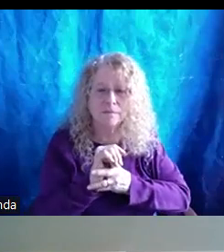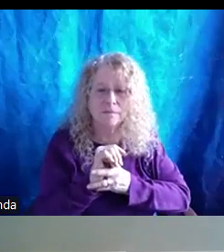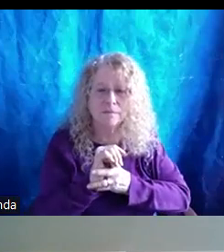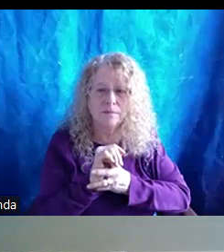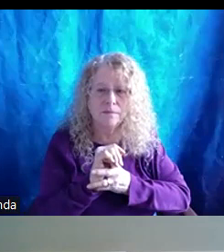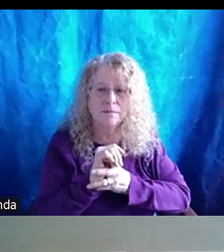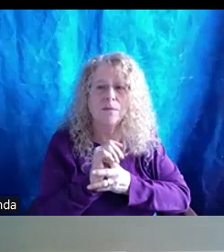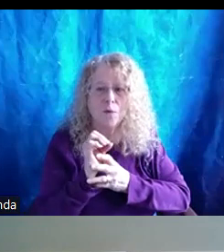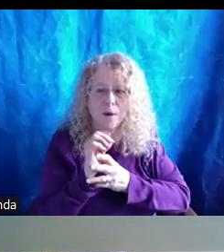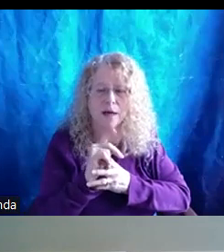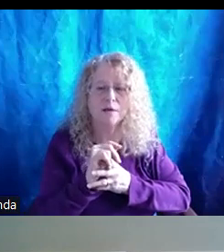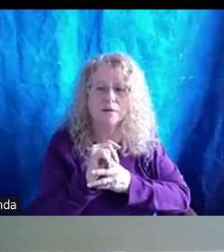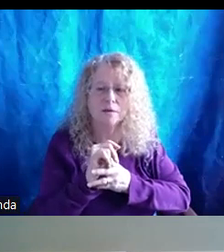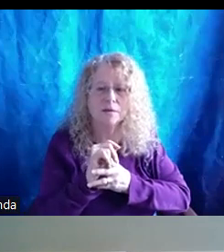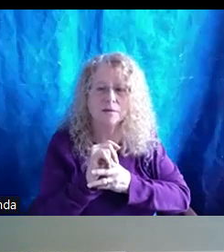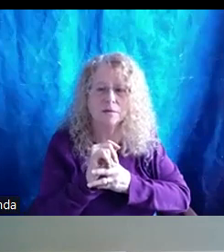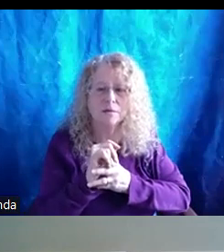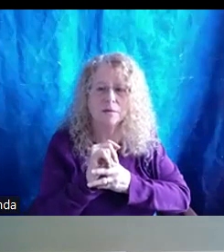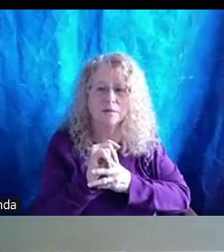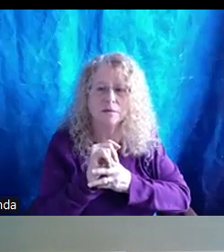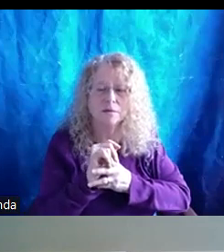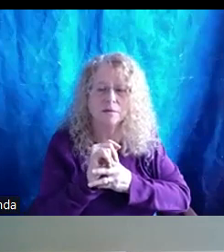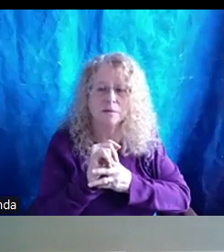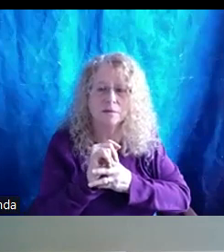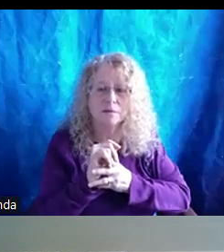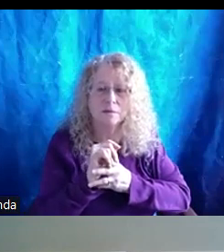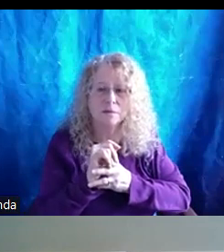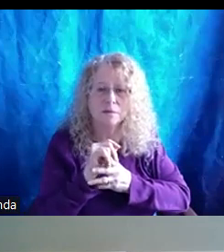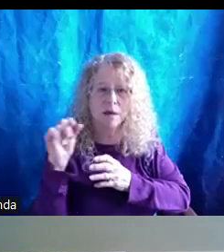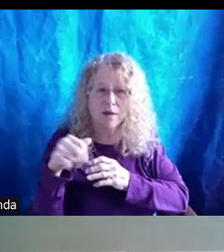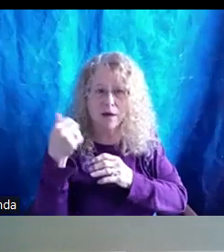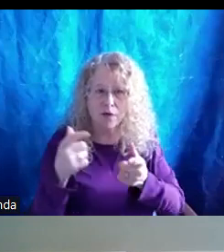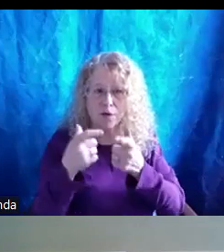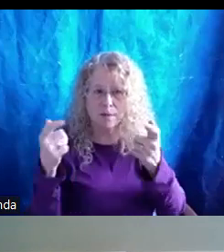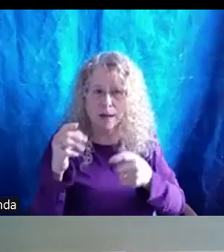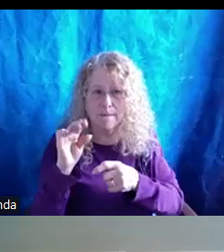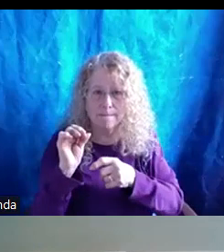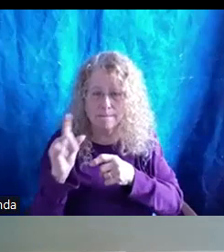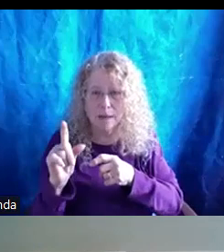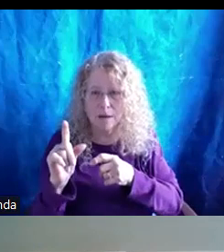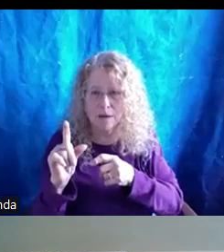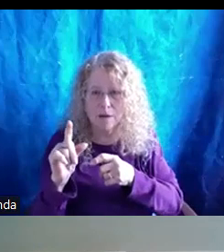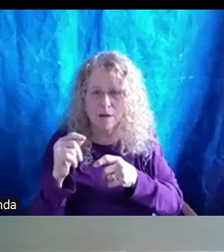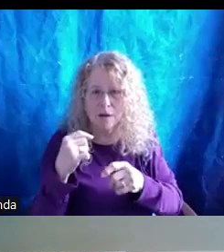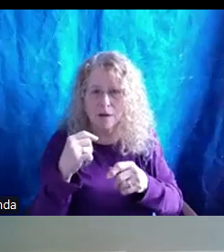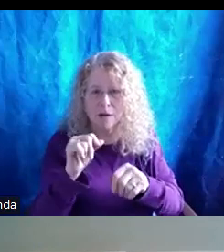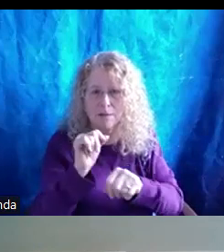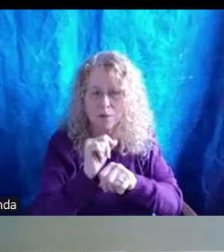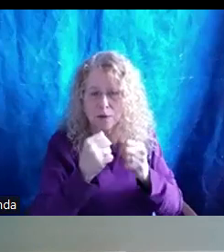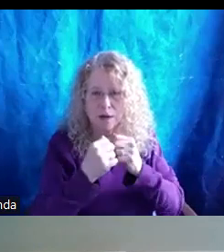OKAY. AND THEN THE OTHER BIG BILL WHICH HAS BEEN IN COLLABORATION WITH THE REFUGEE OFFICE